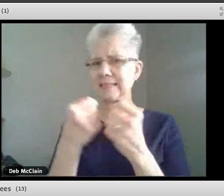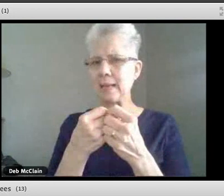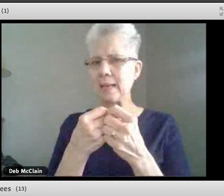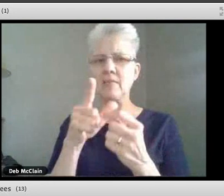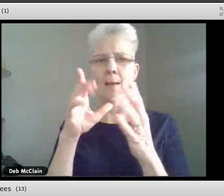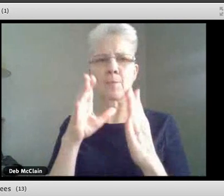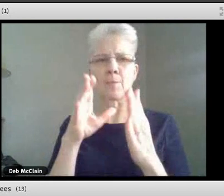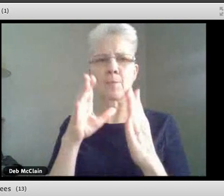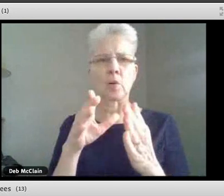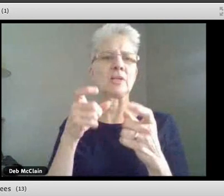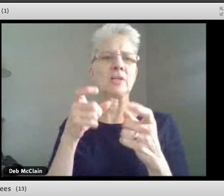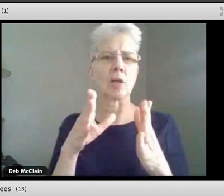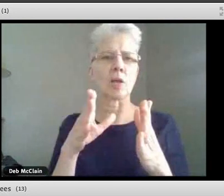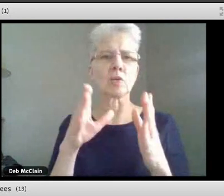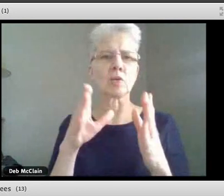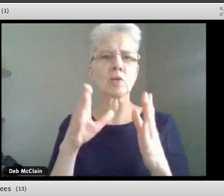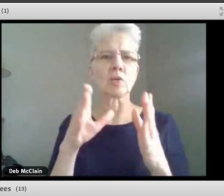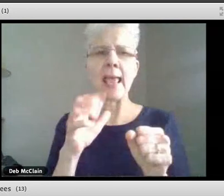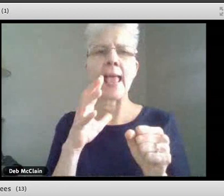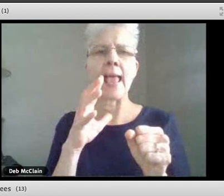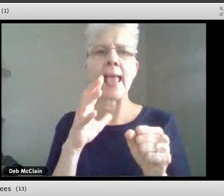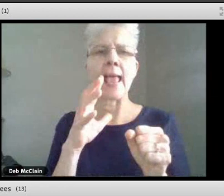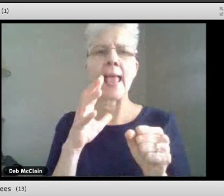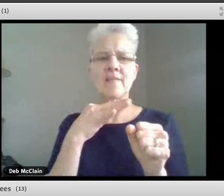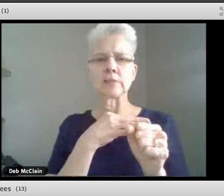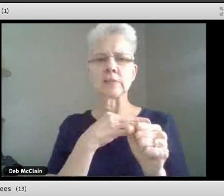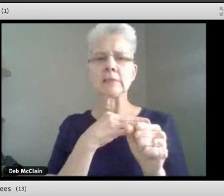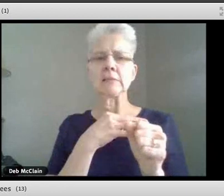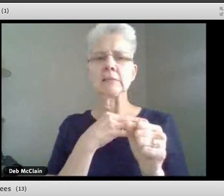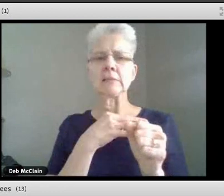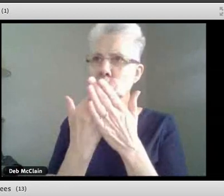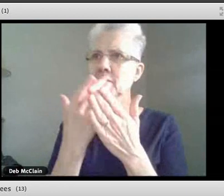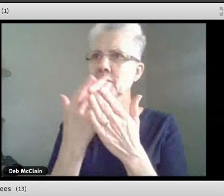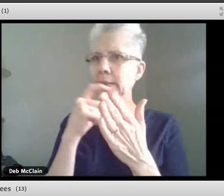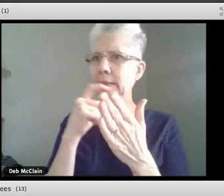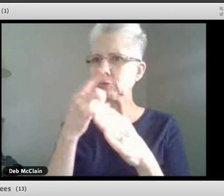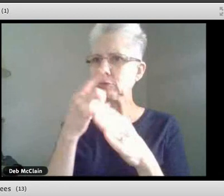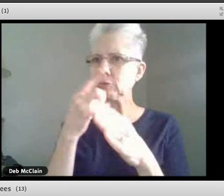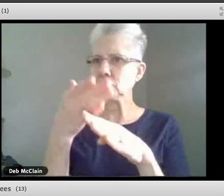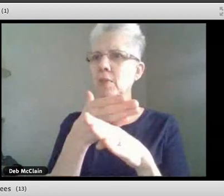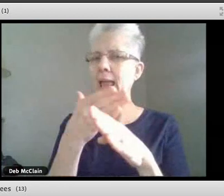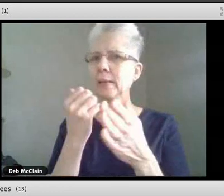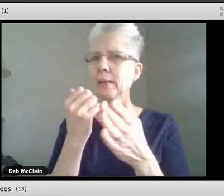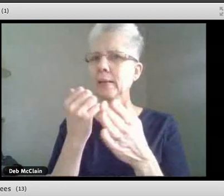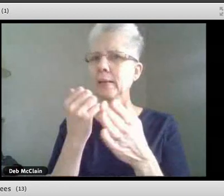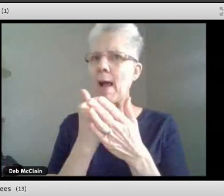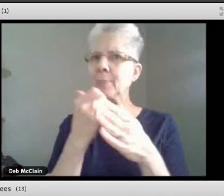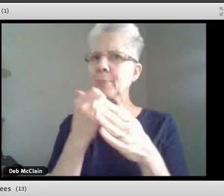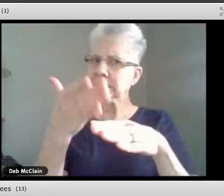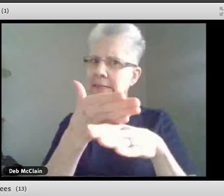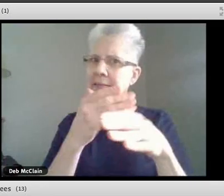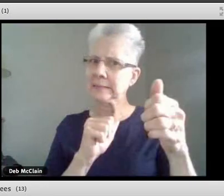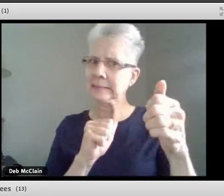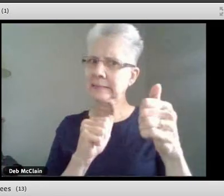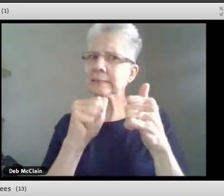We can, you know, bridge that divide by making the case, by knowing our resources and knowing what apps are out there,